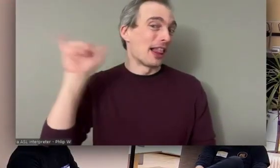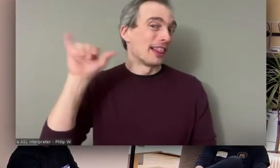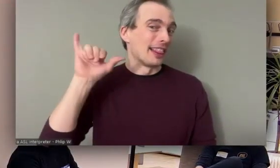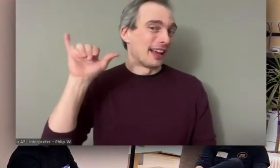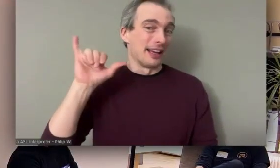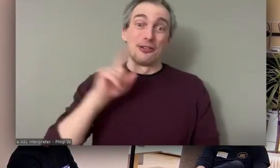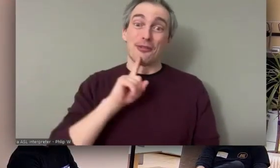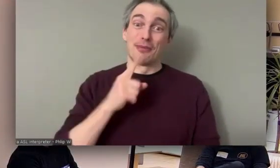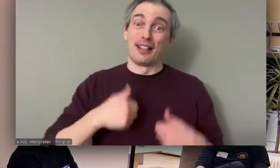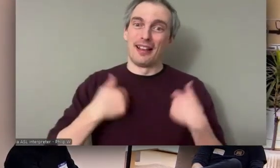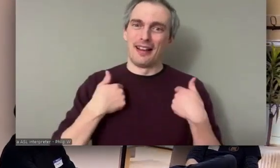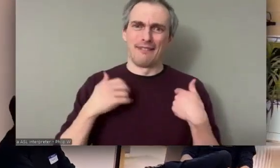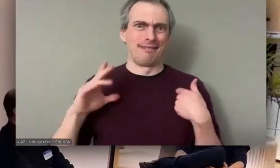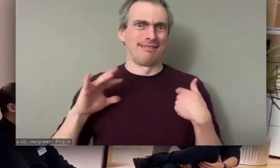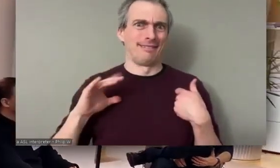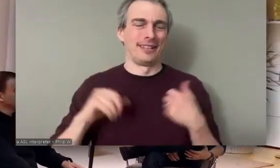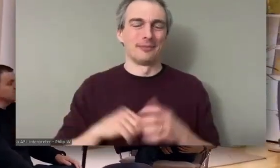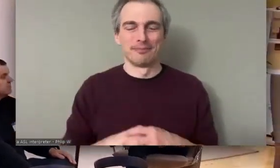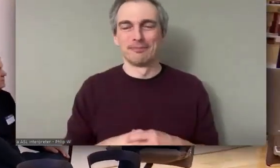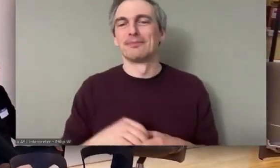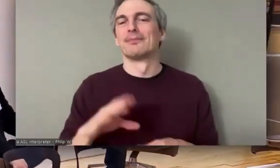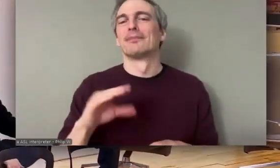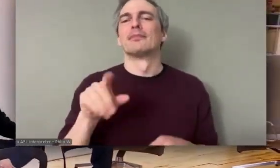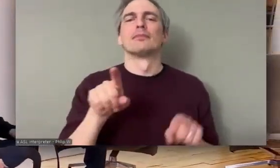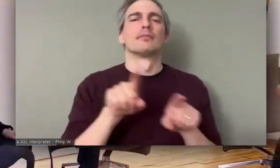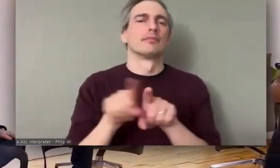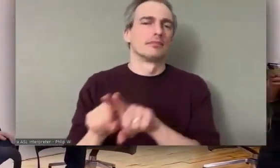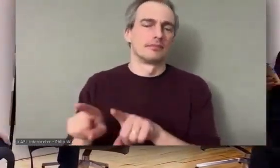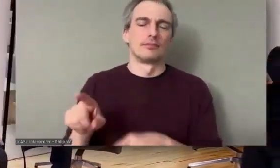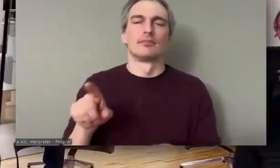And then the other question was: How did you get your